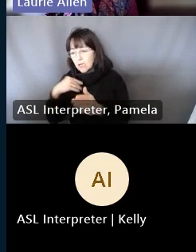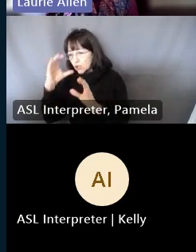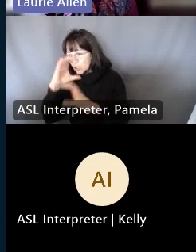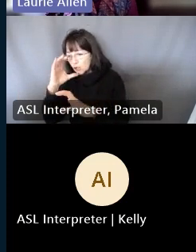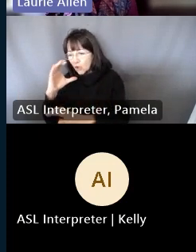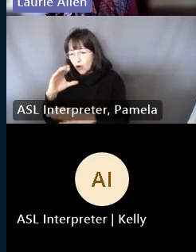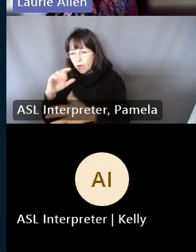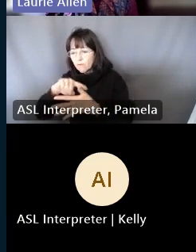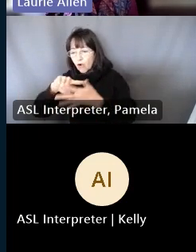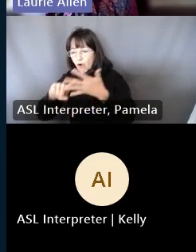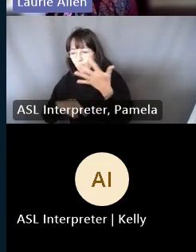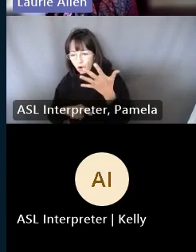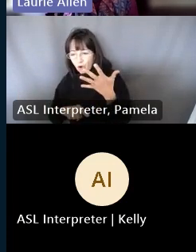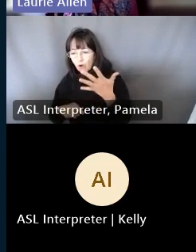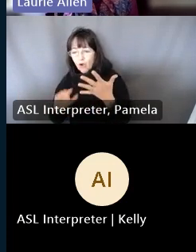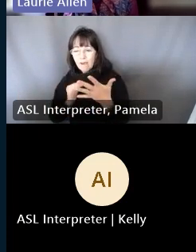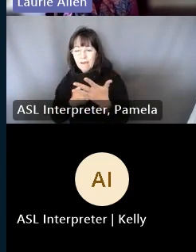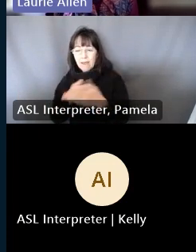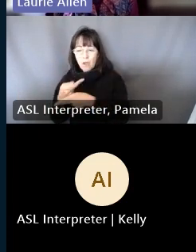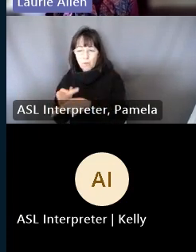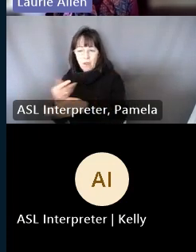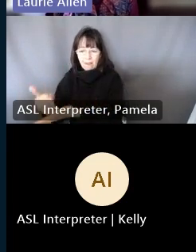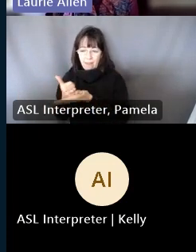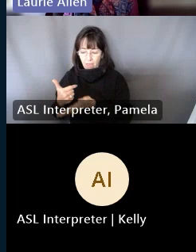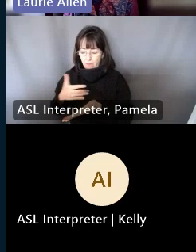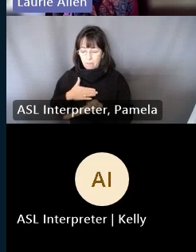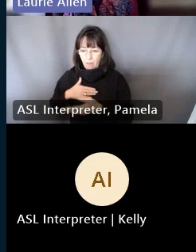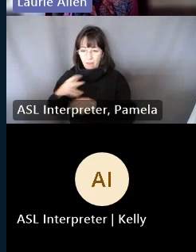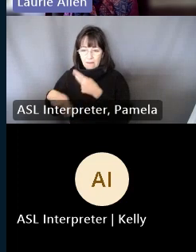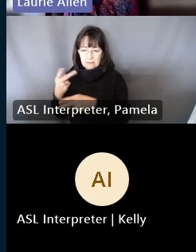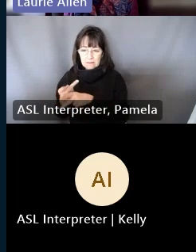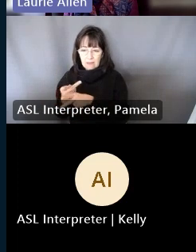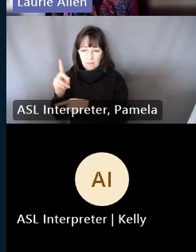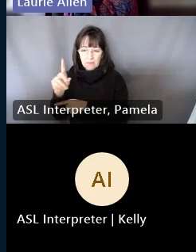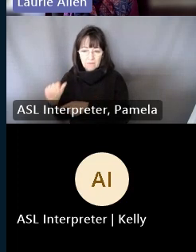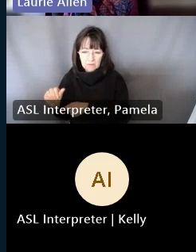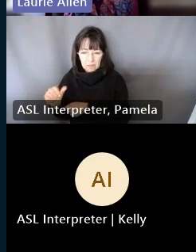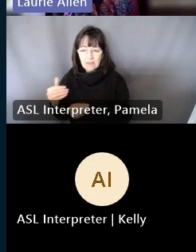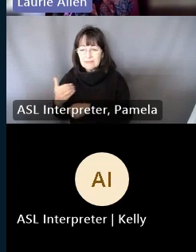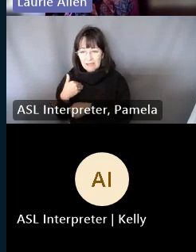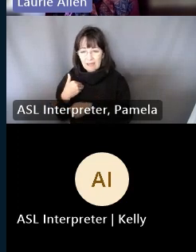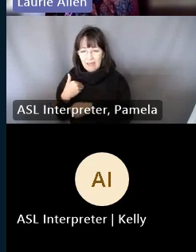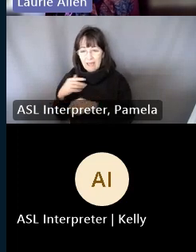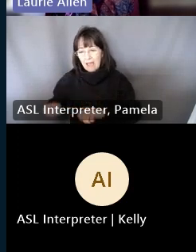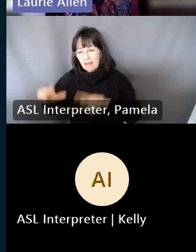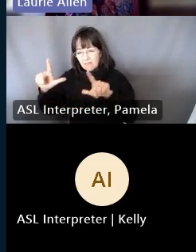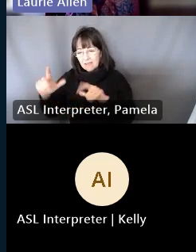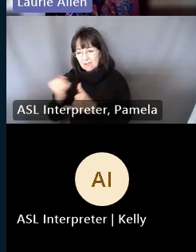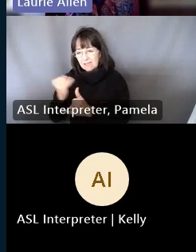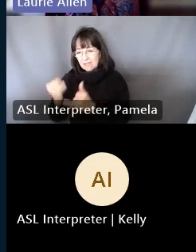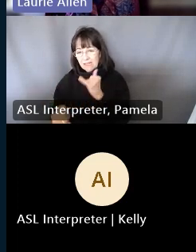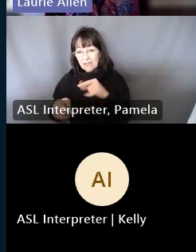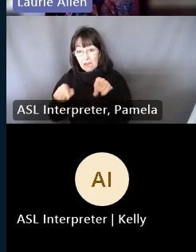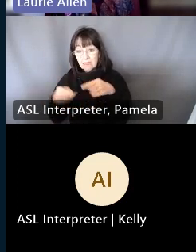across our products that help my specific type of disability. And again, I've got links at the end of the slide, or the end of the stack, that we'll share out with you.